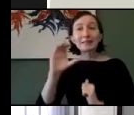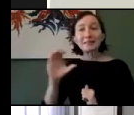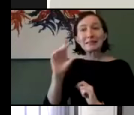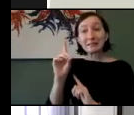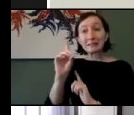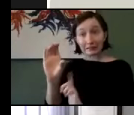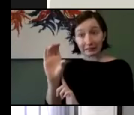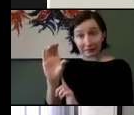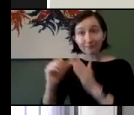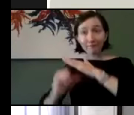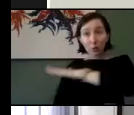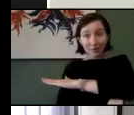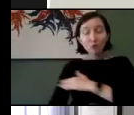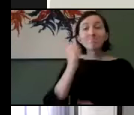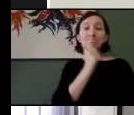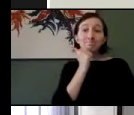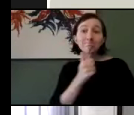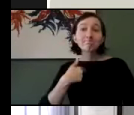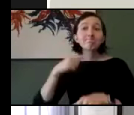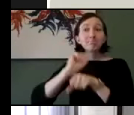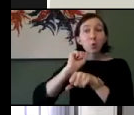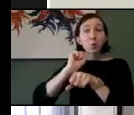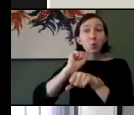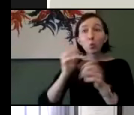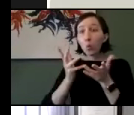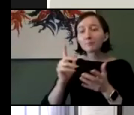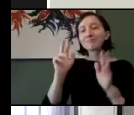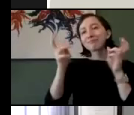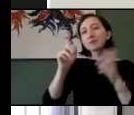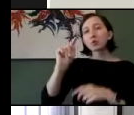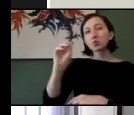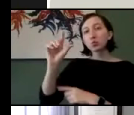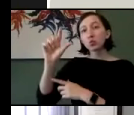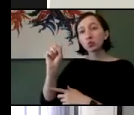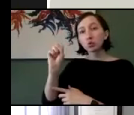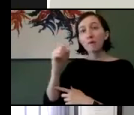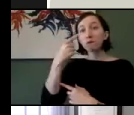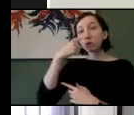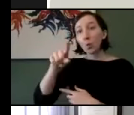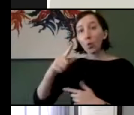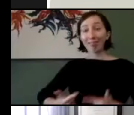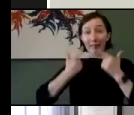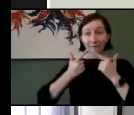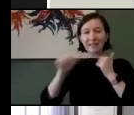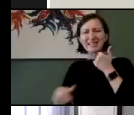and outreach manager for Tools for Life which is the Assistive Technology Program here in Georgia and we're all part of the Center